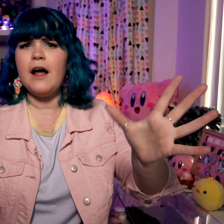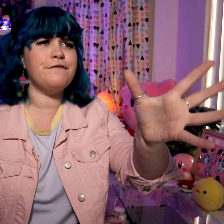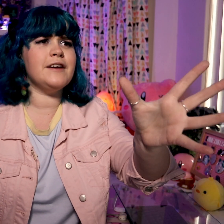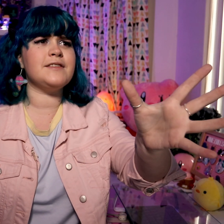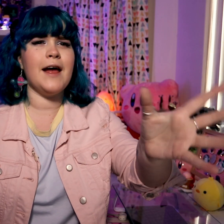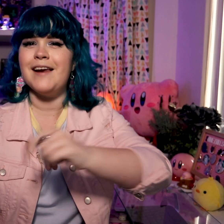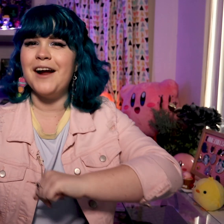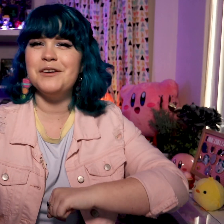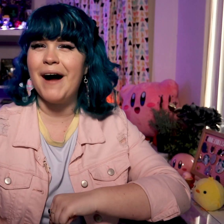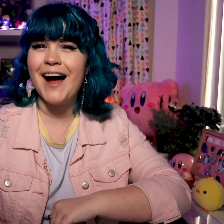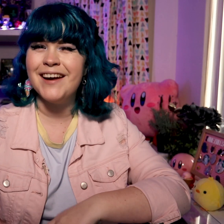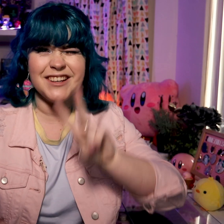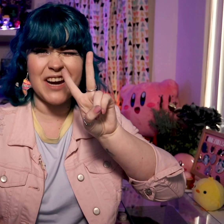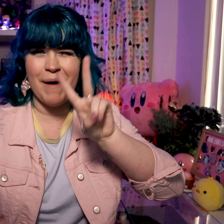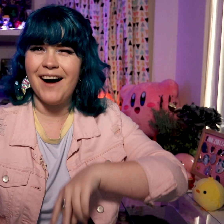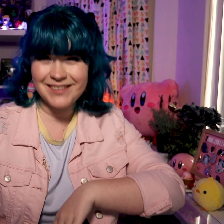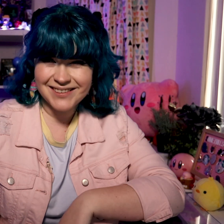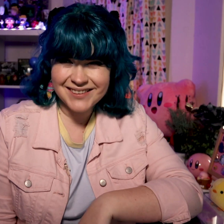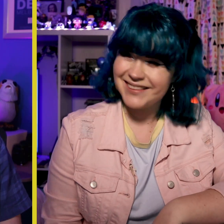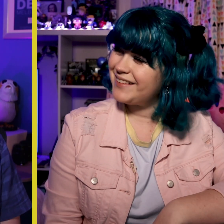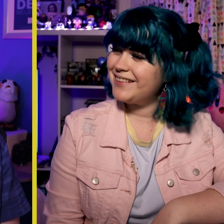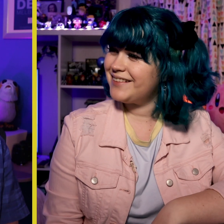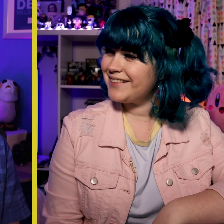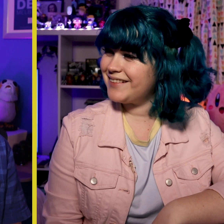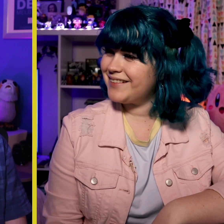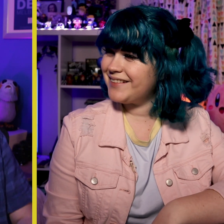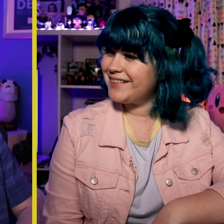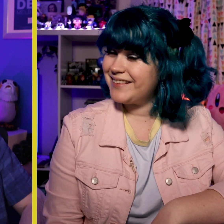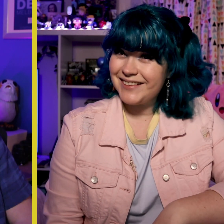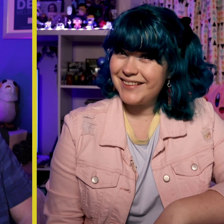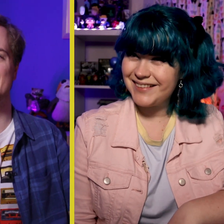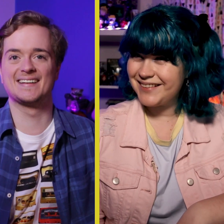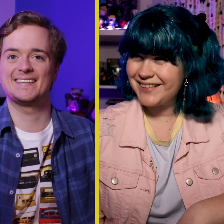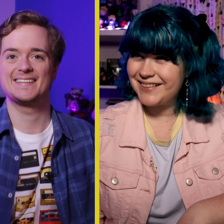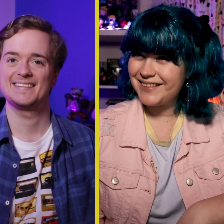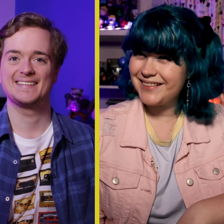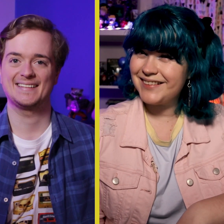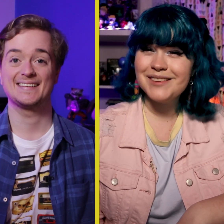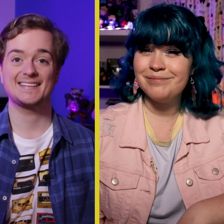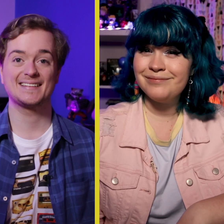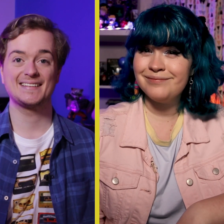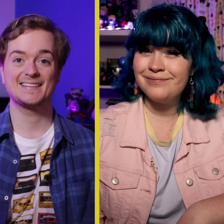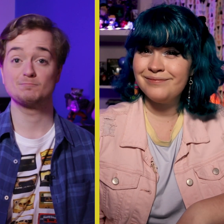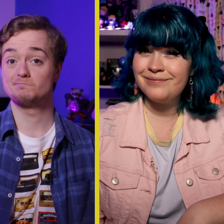auf wiedersehen and goodbye. Gem out. Au revoir. Will out. Uh...later alligators.